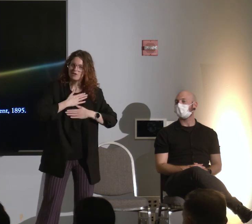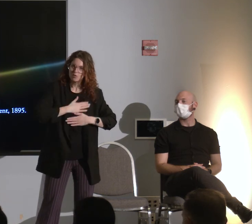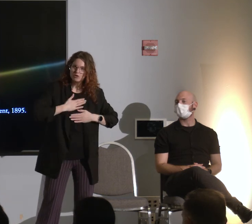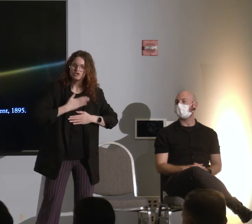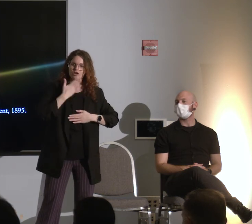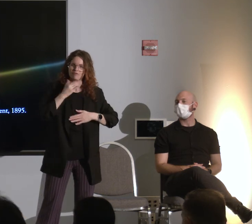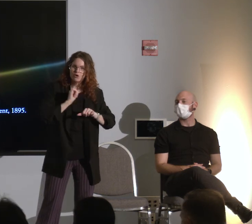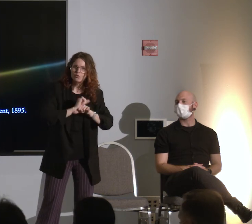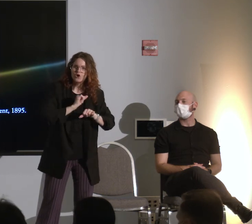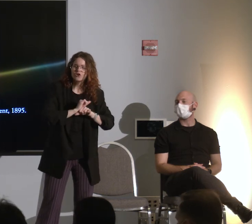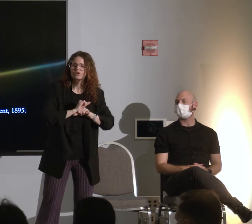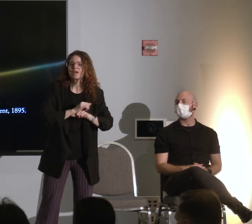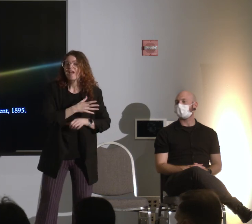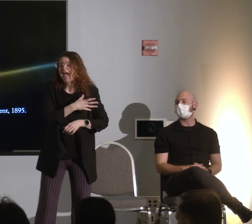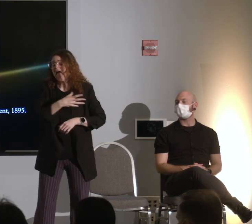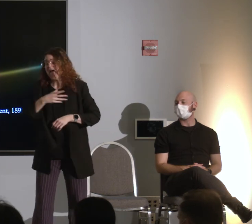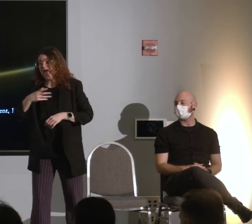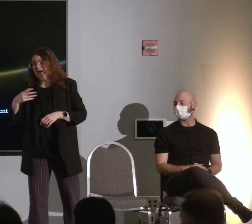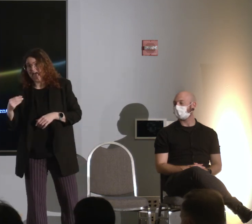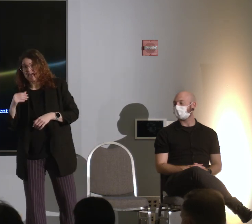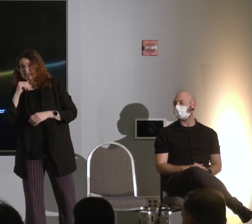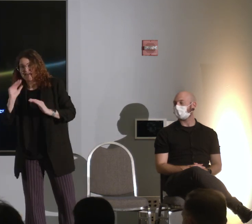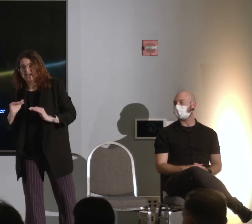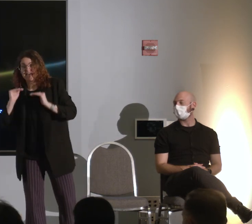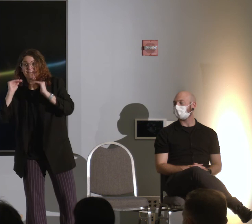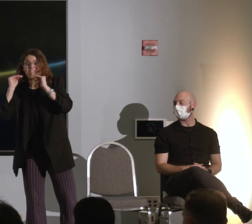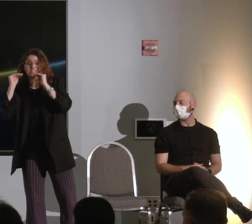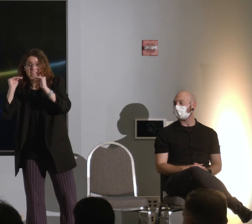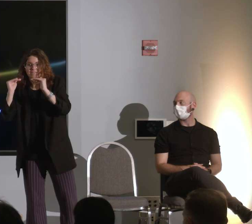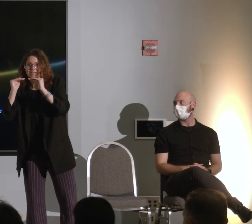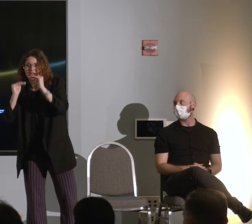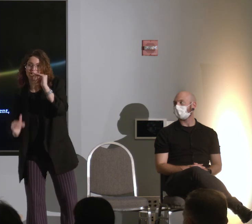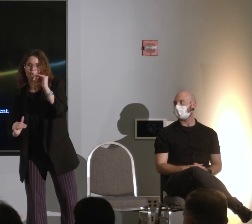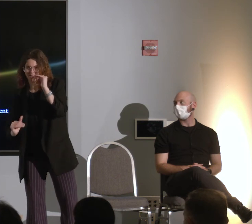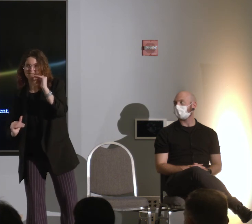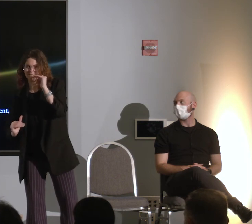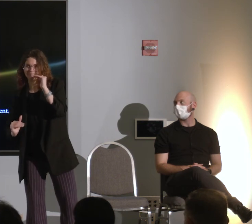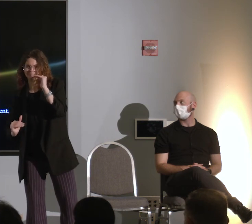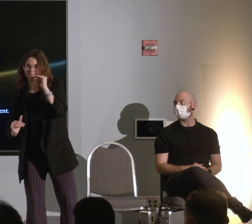the past and not advancing inequality. Because that can definitely be